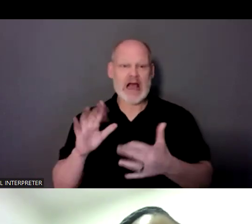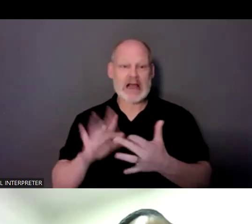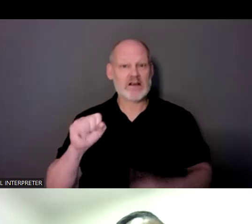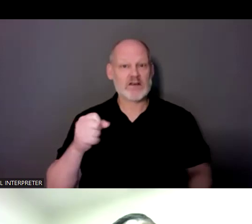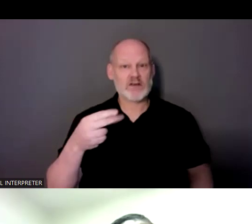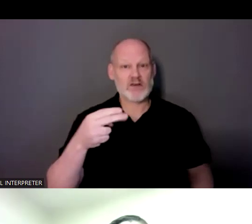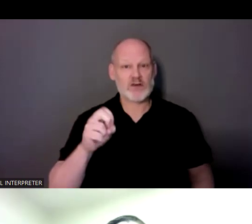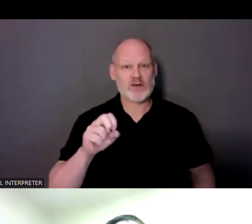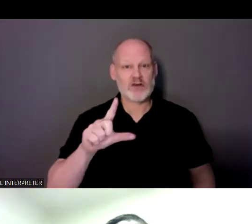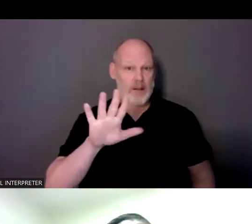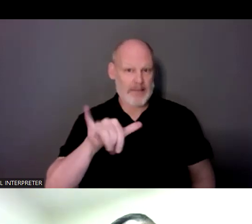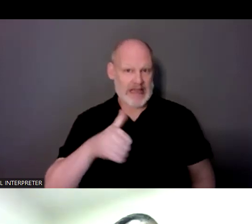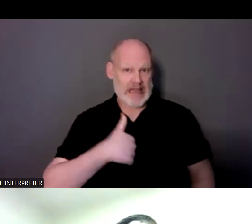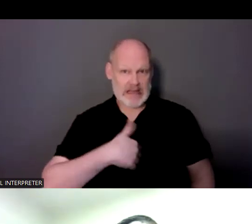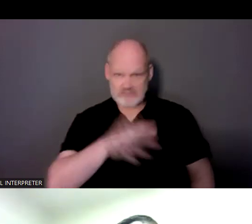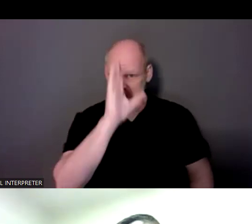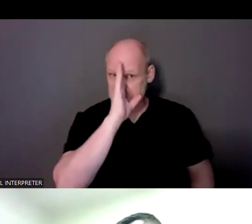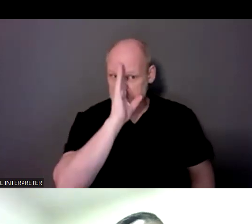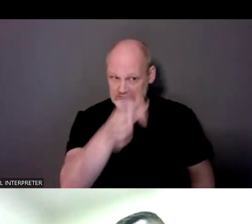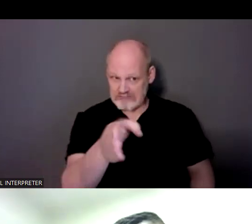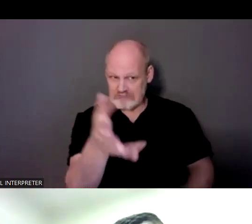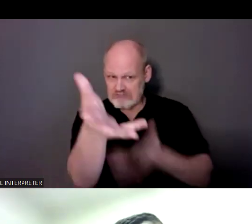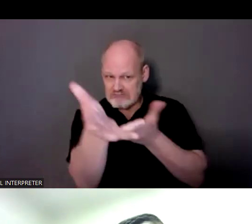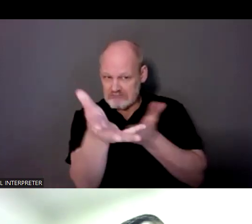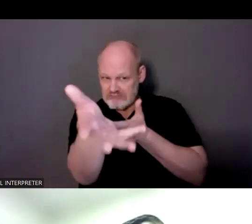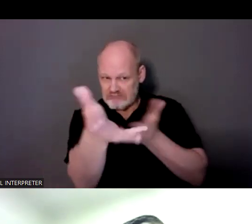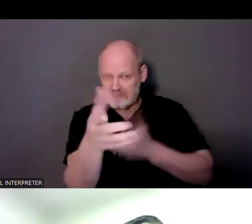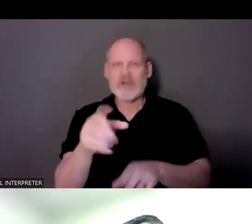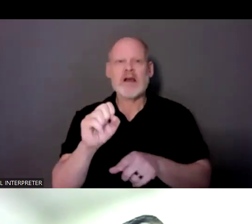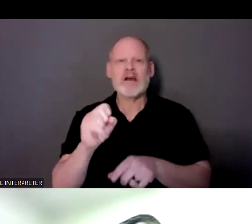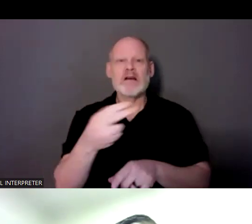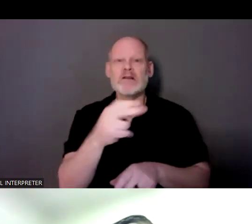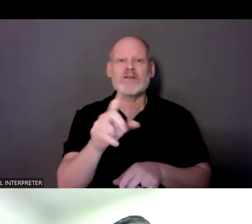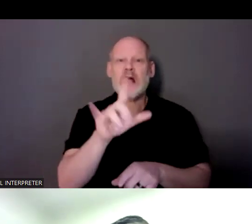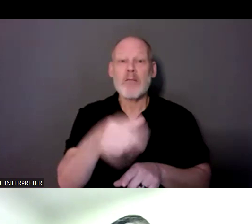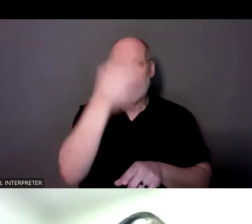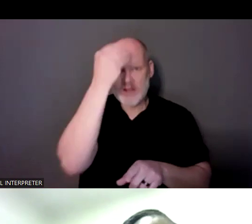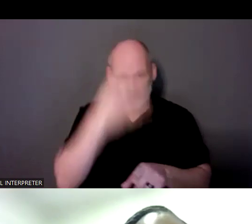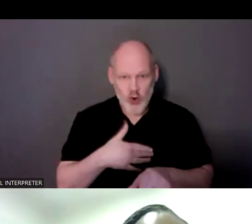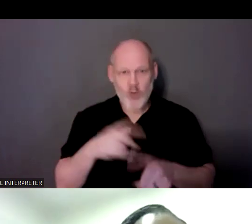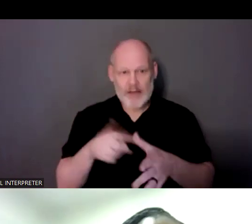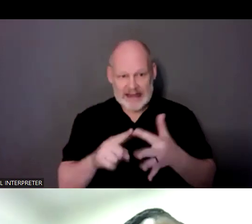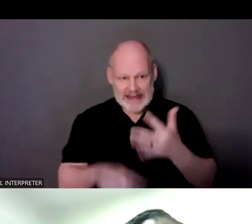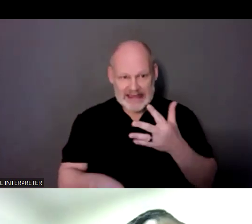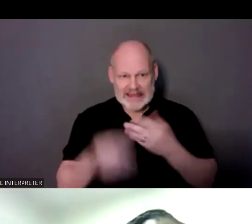me some of this information you guys got and gave foundation, gave work you know,